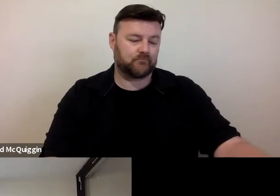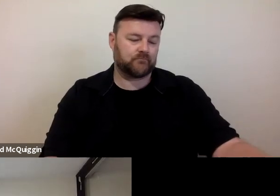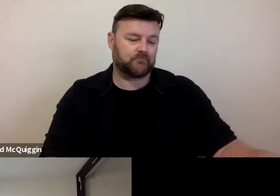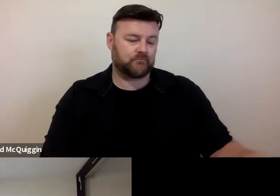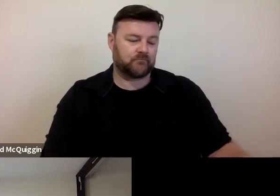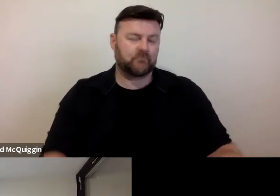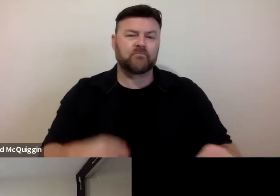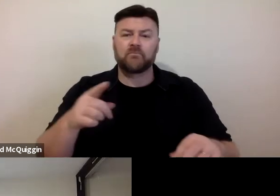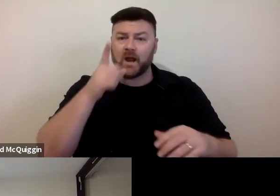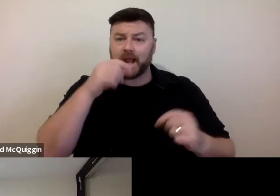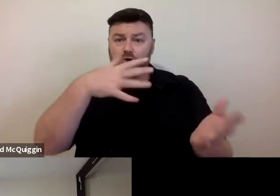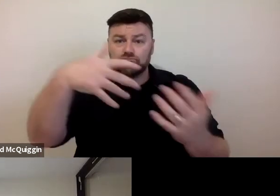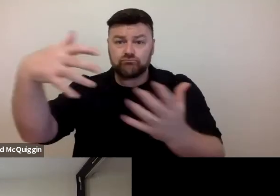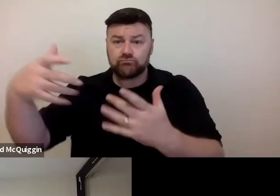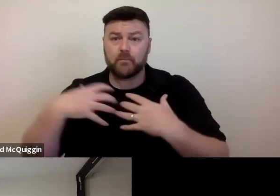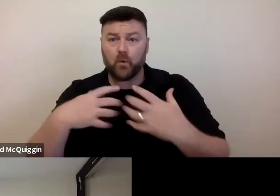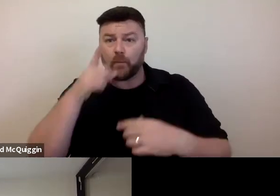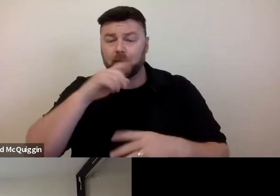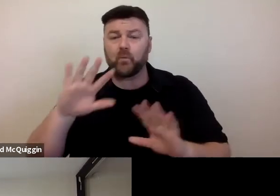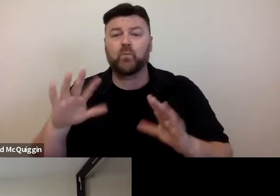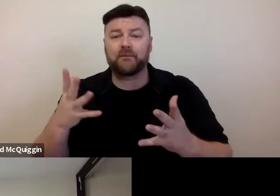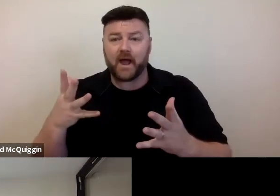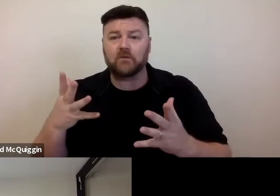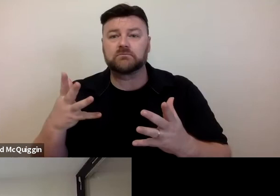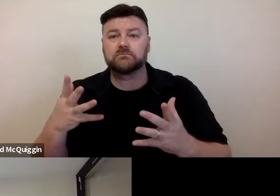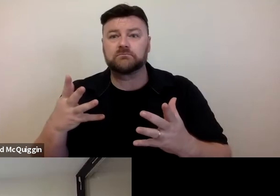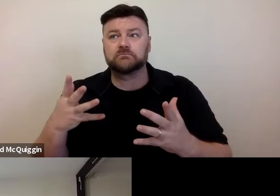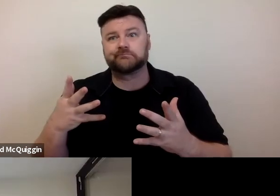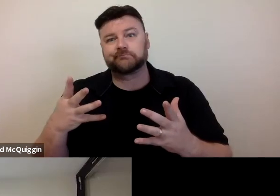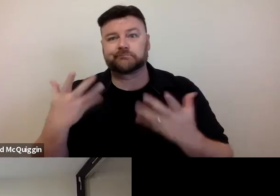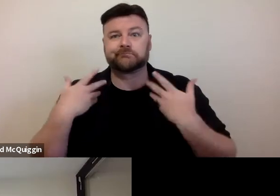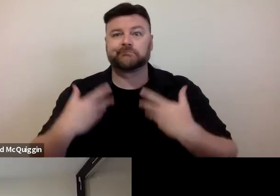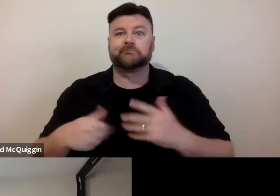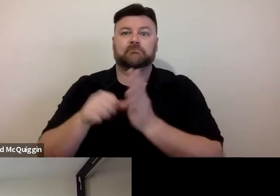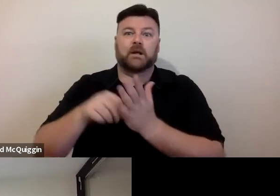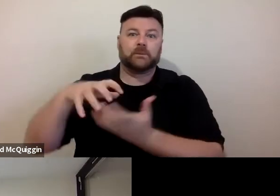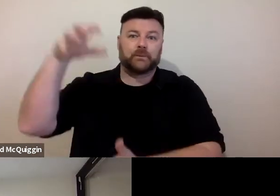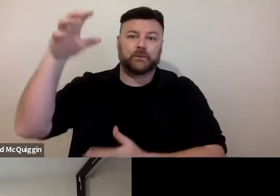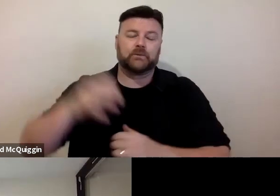That's the big question, isn't it.